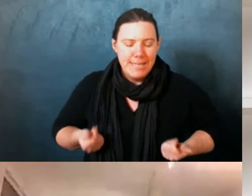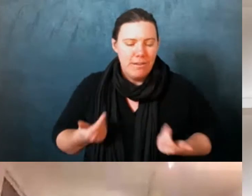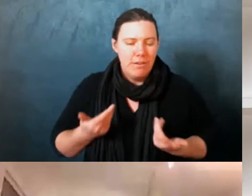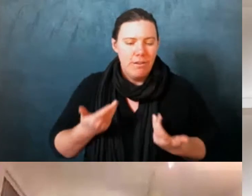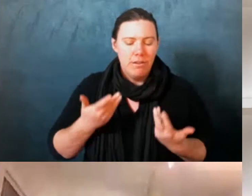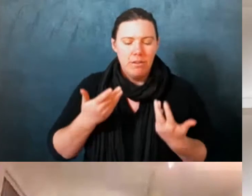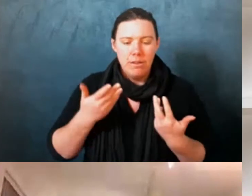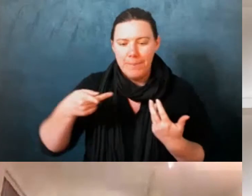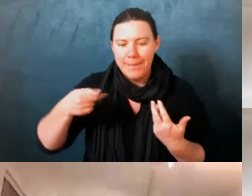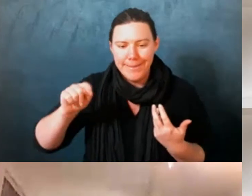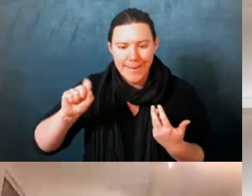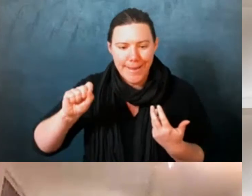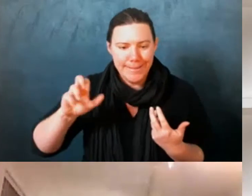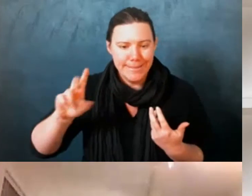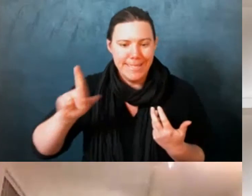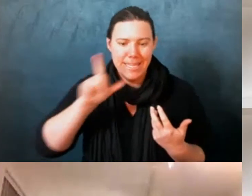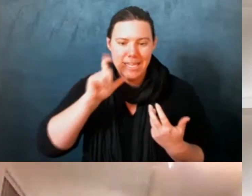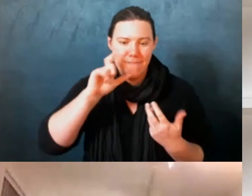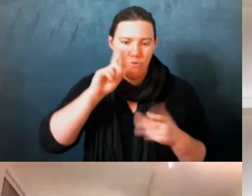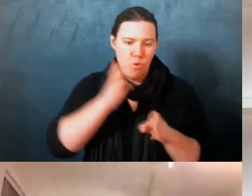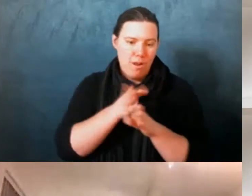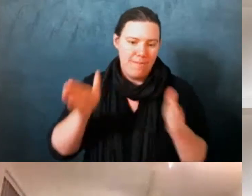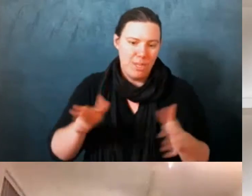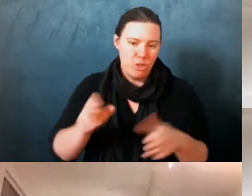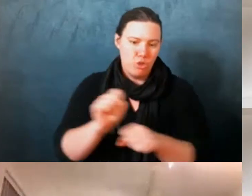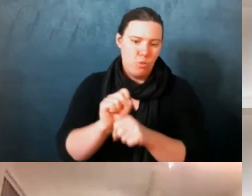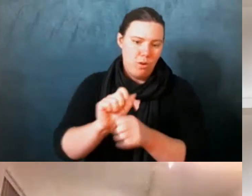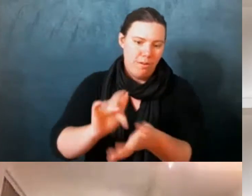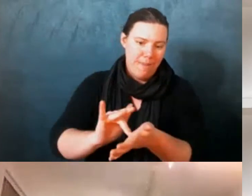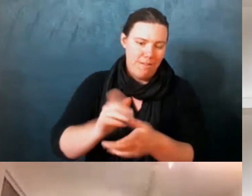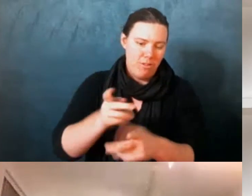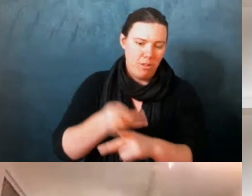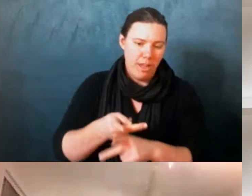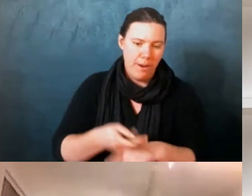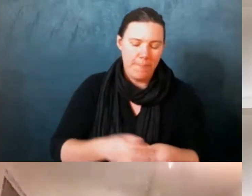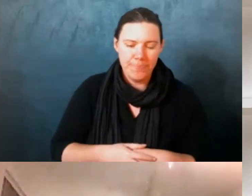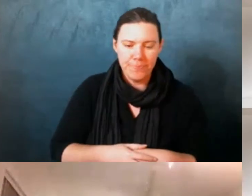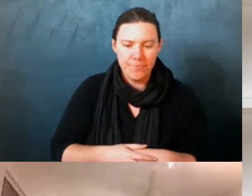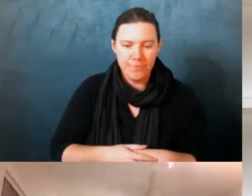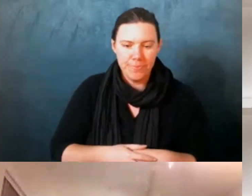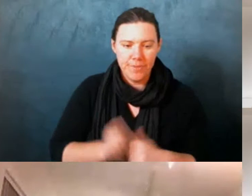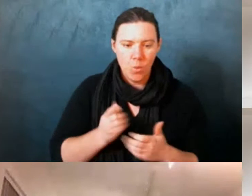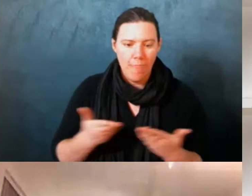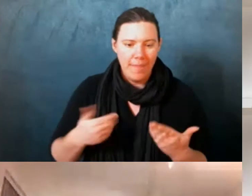and everything, and I think that one of the, I'm not trying to give an excuse